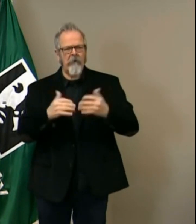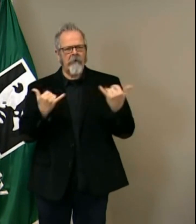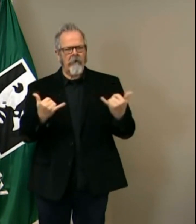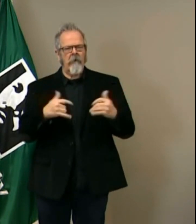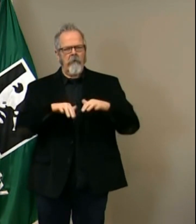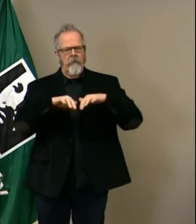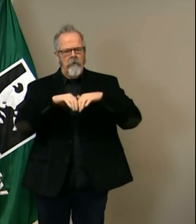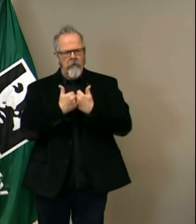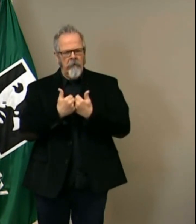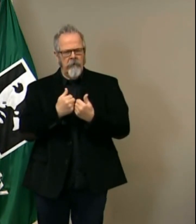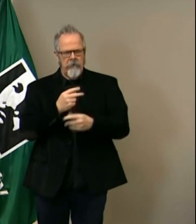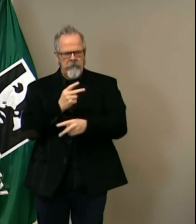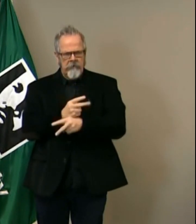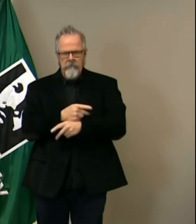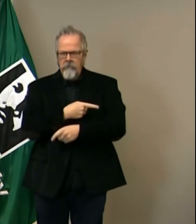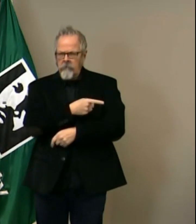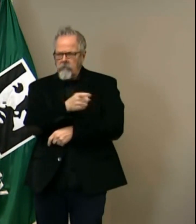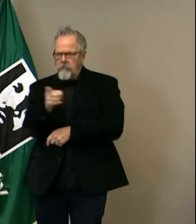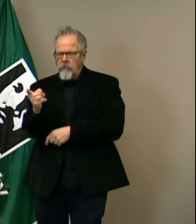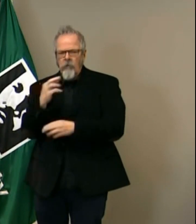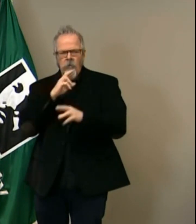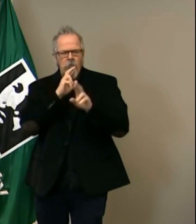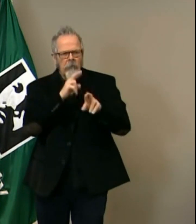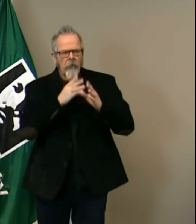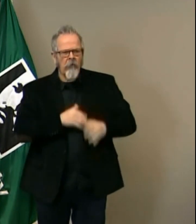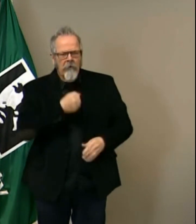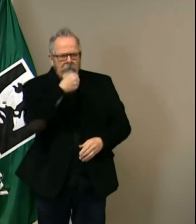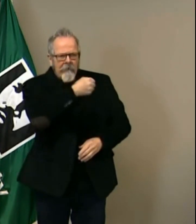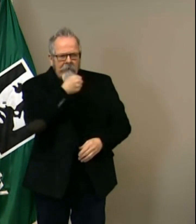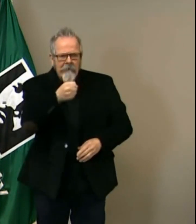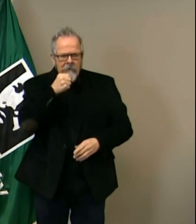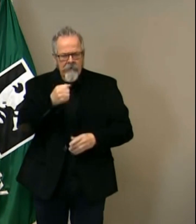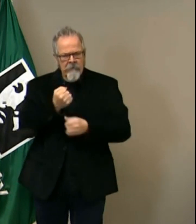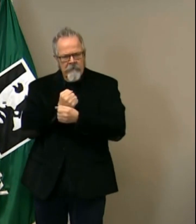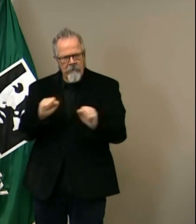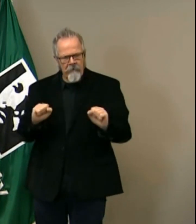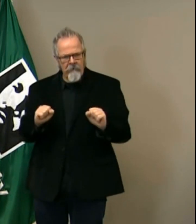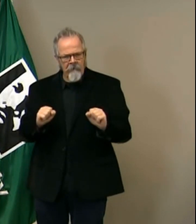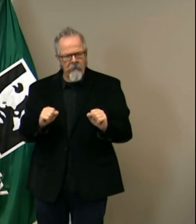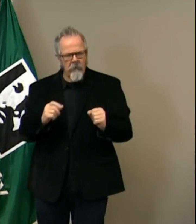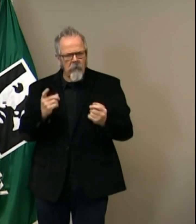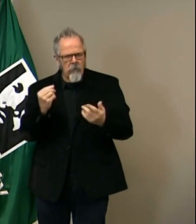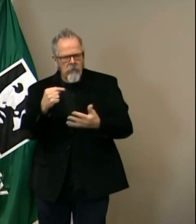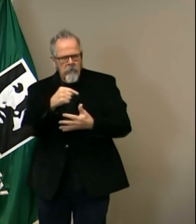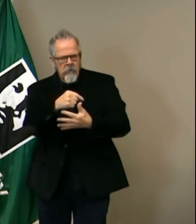we have pool cameras in the room and we have reporters calling in online